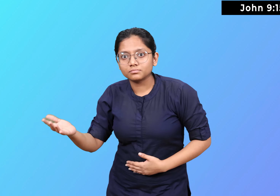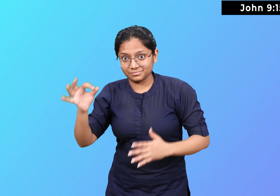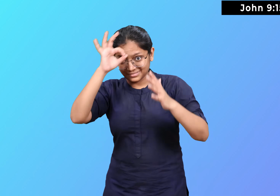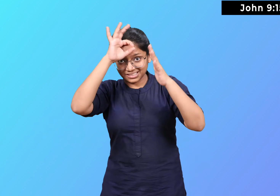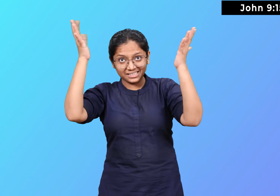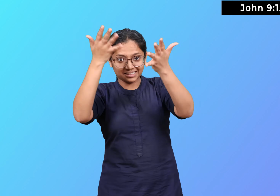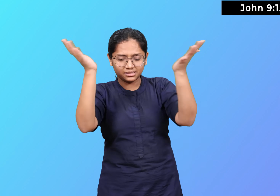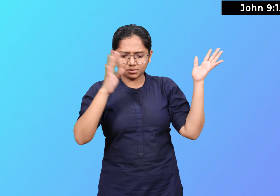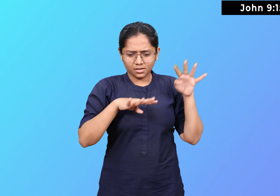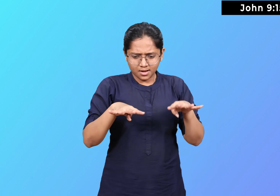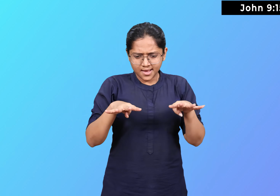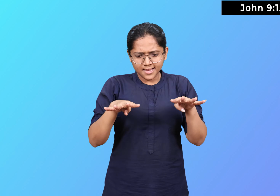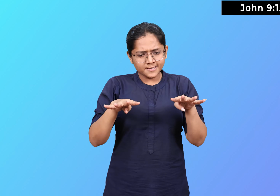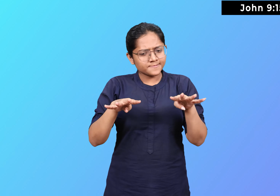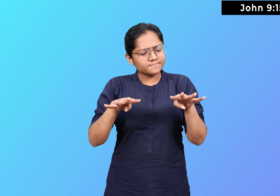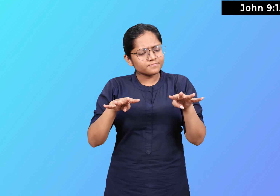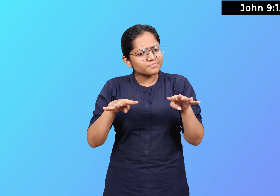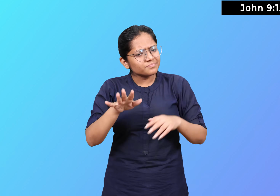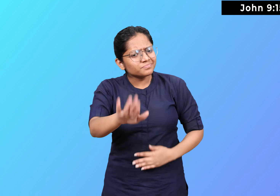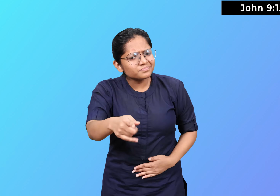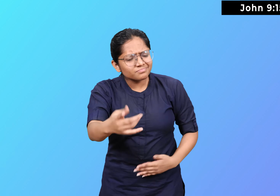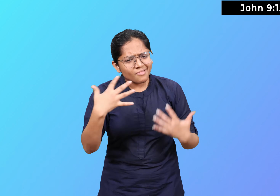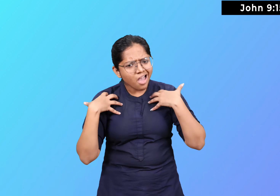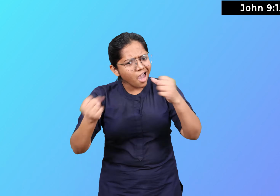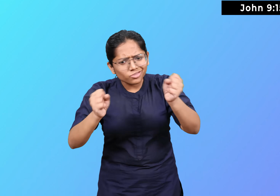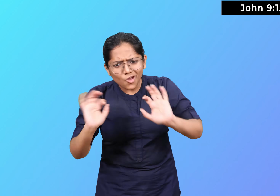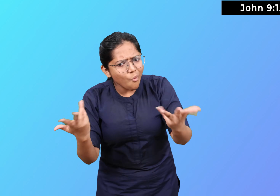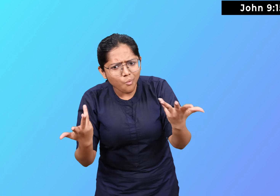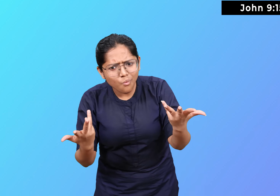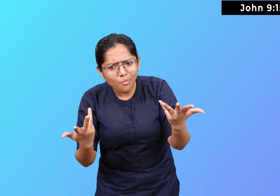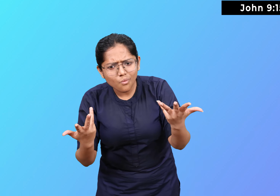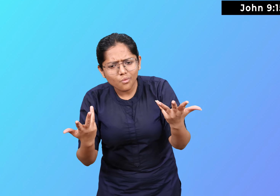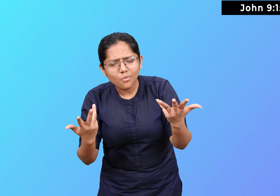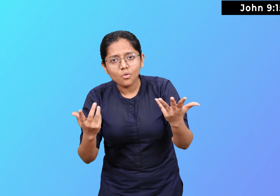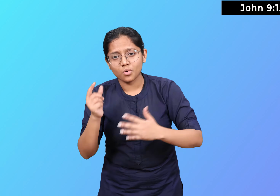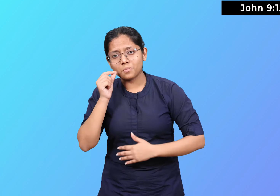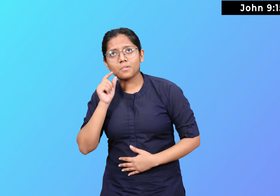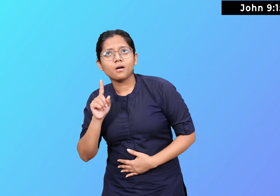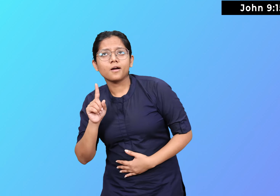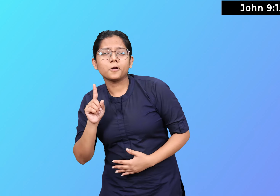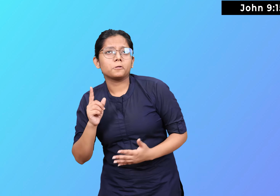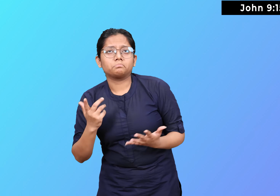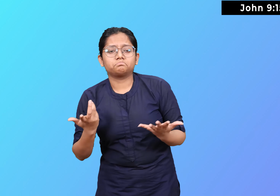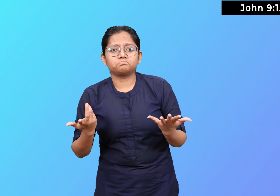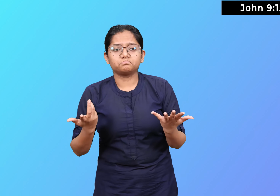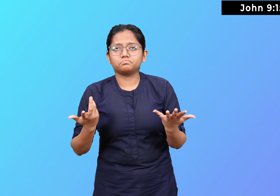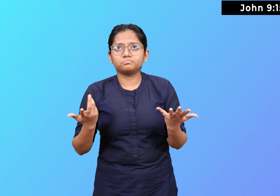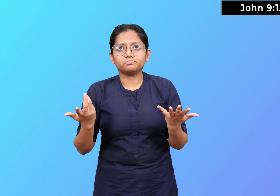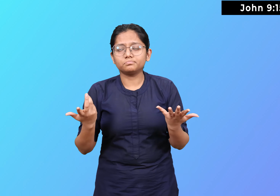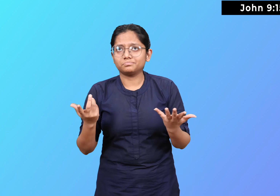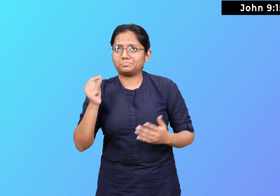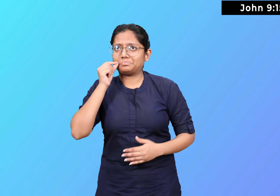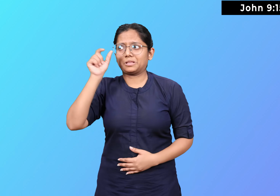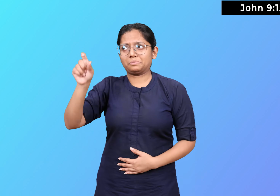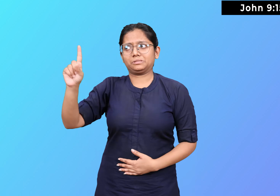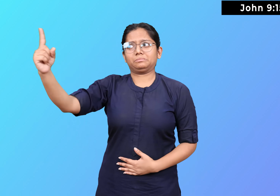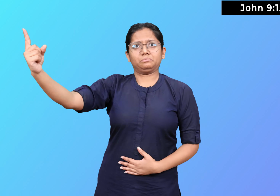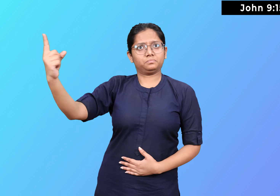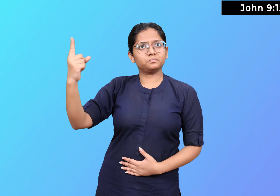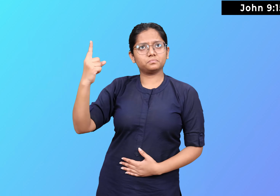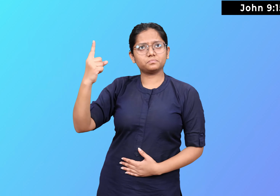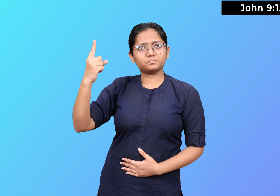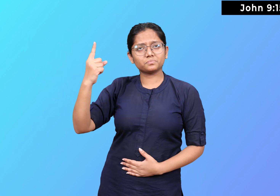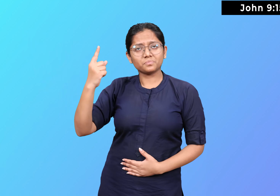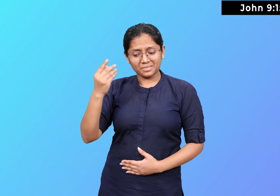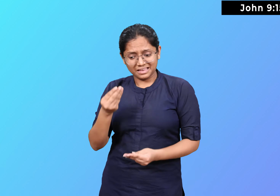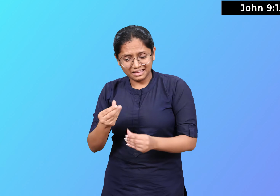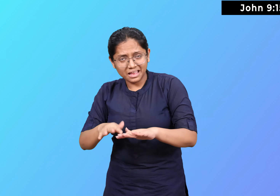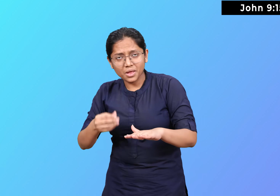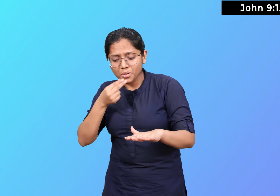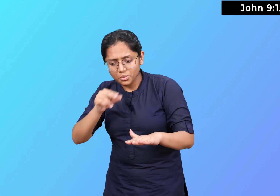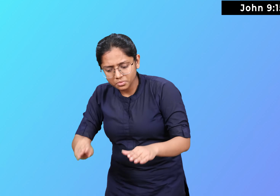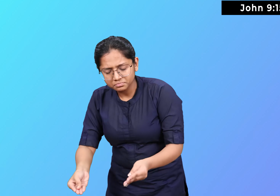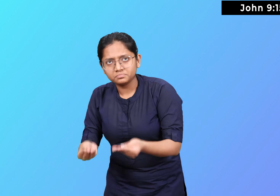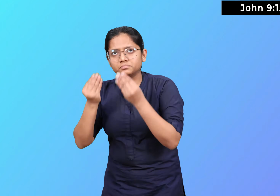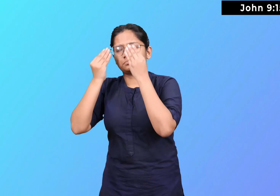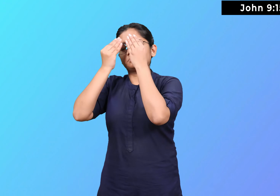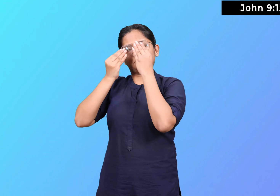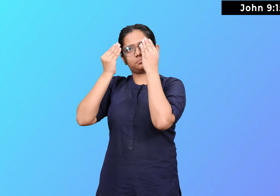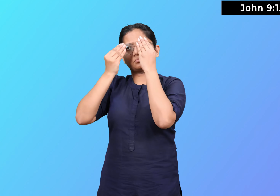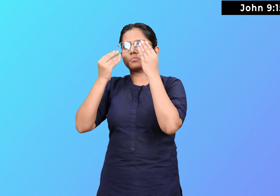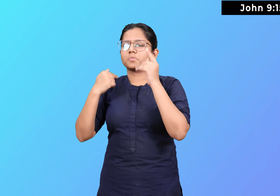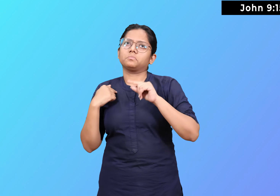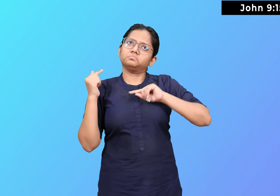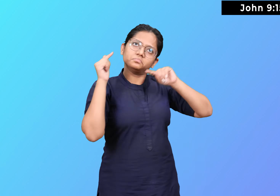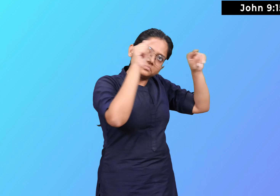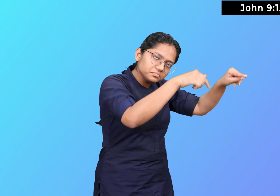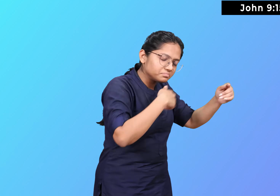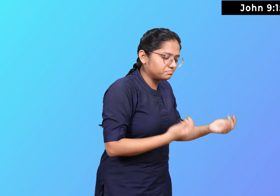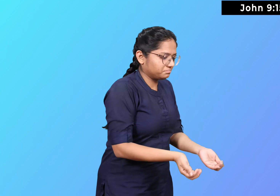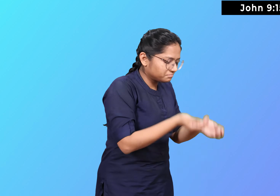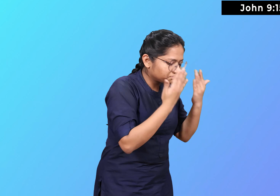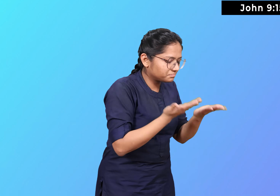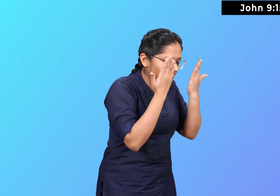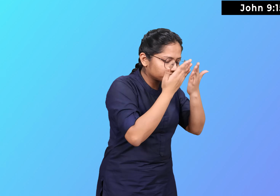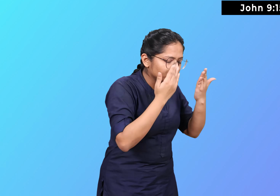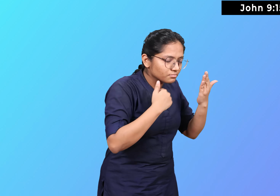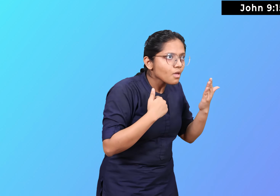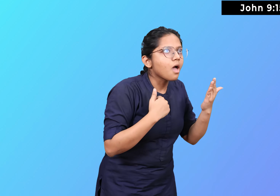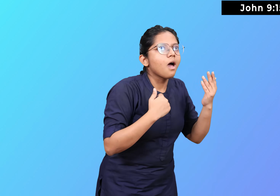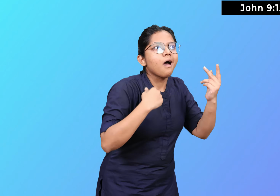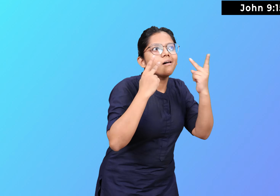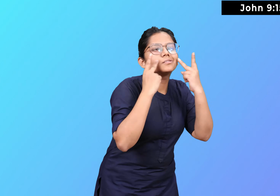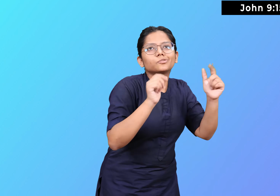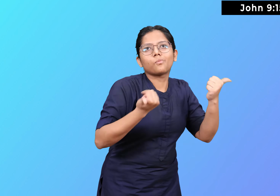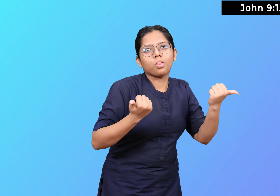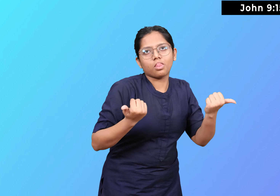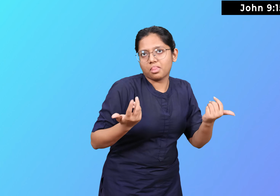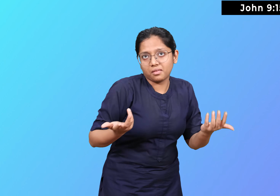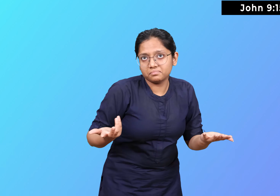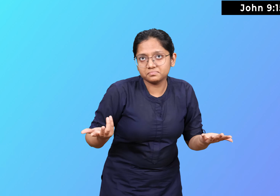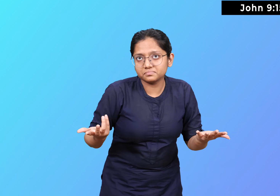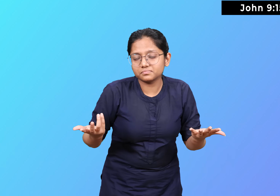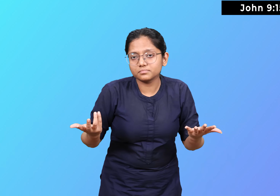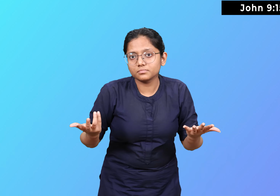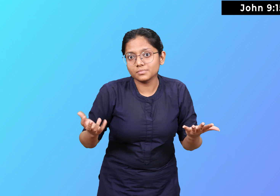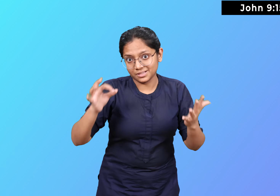So the Pharisees asked the man, “How did you get your sight?” He answered, “He put mud on my eyes. I washed, and now I can see.”